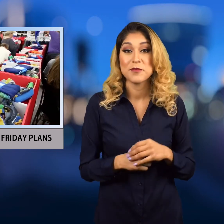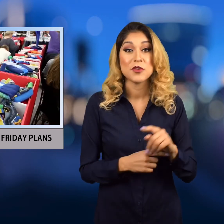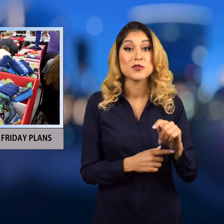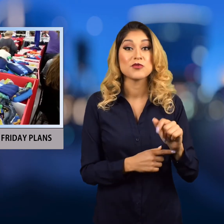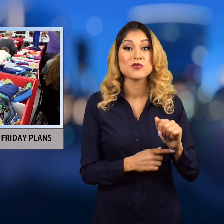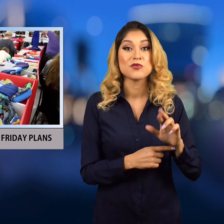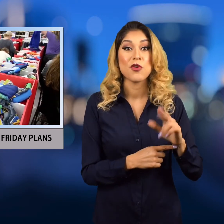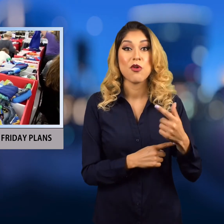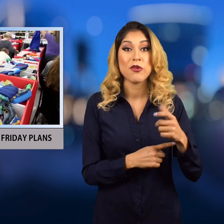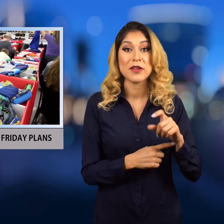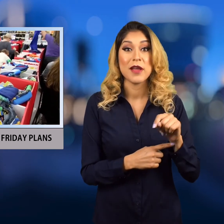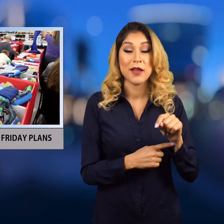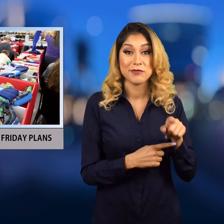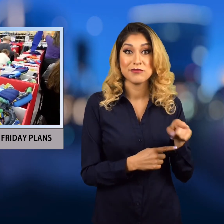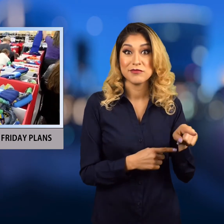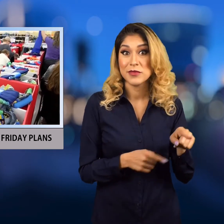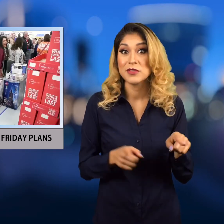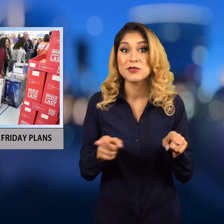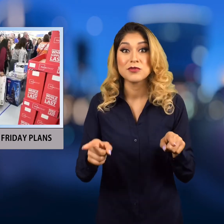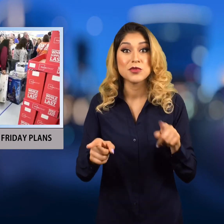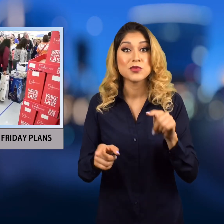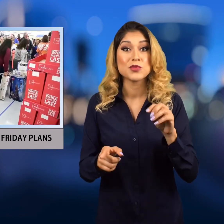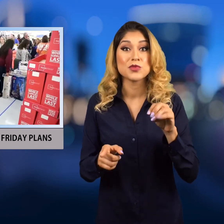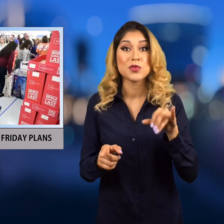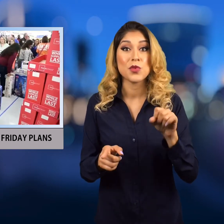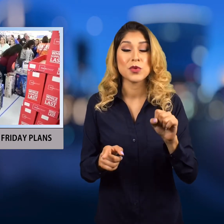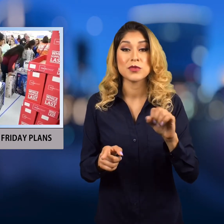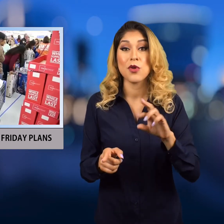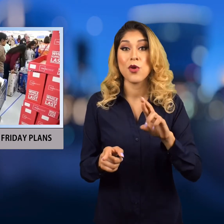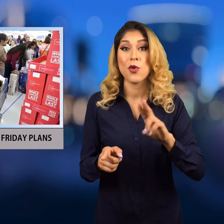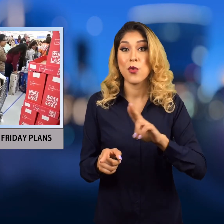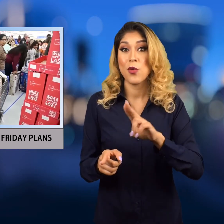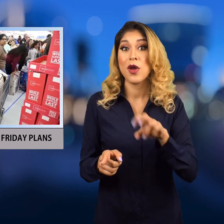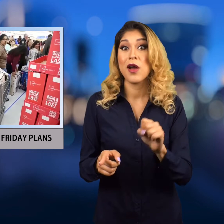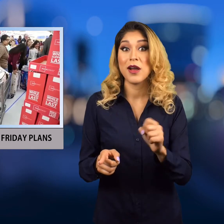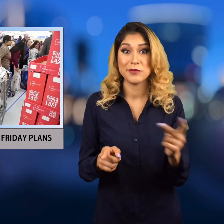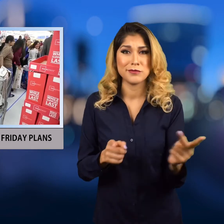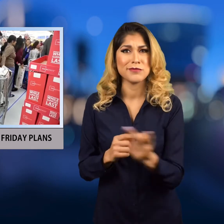Target and Toys R Us will also open early